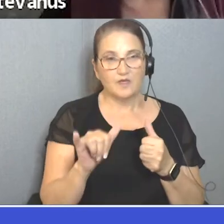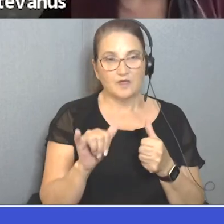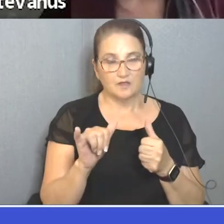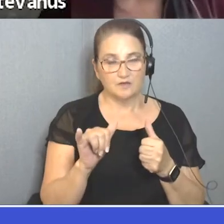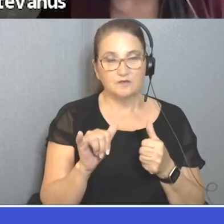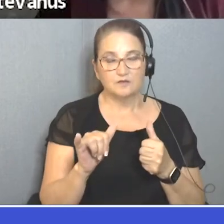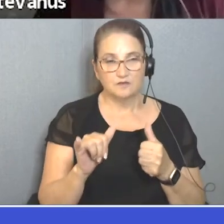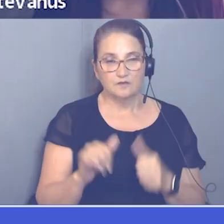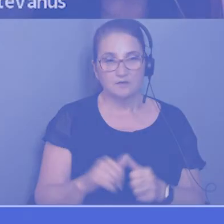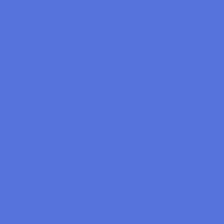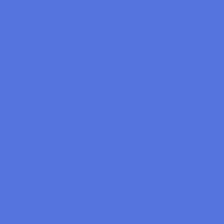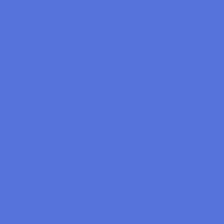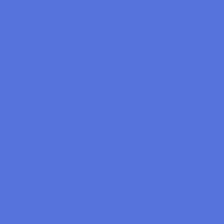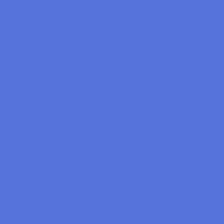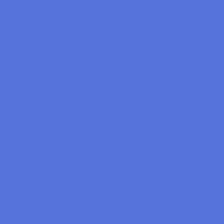So keep that in mind.